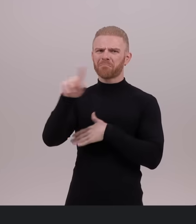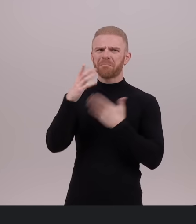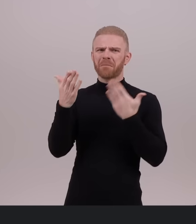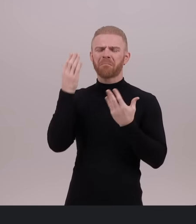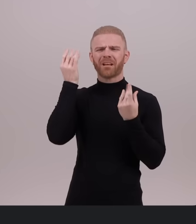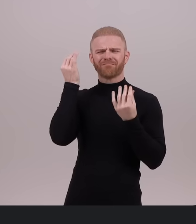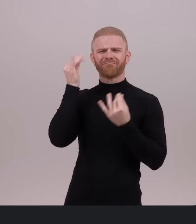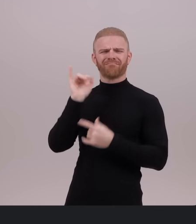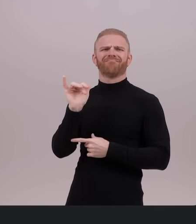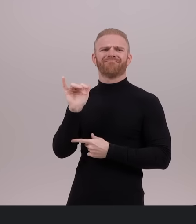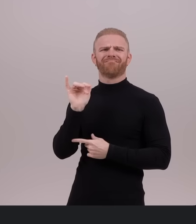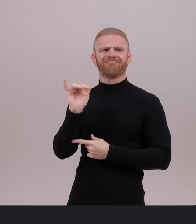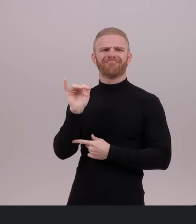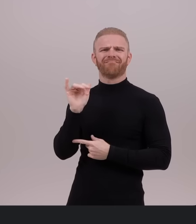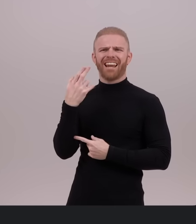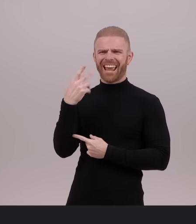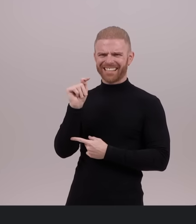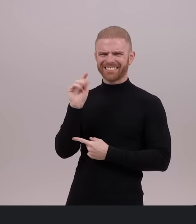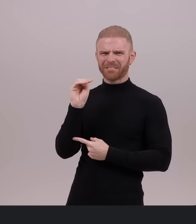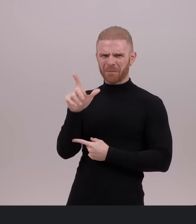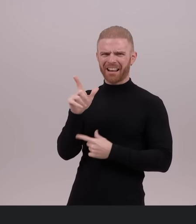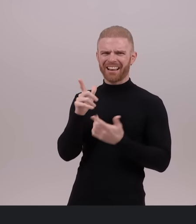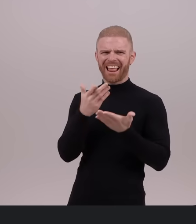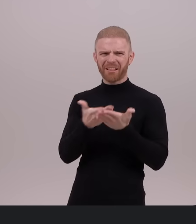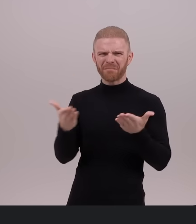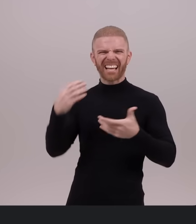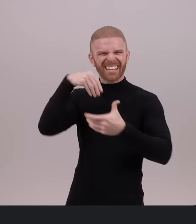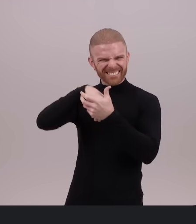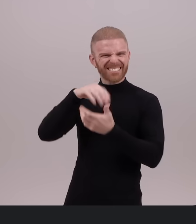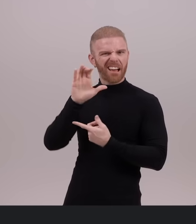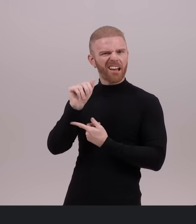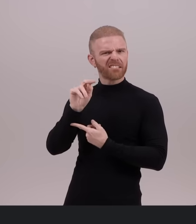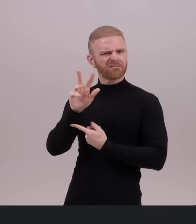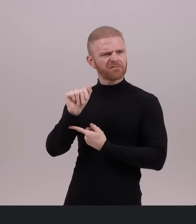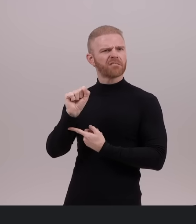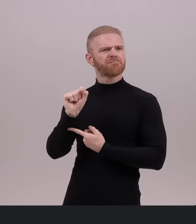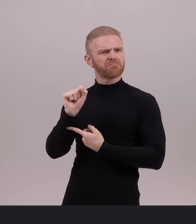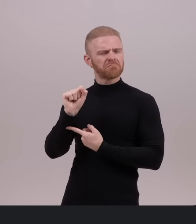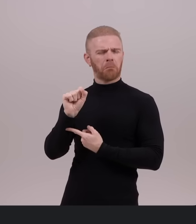thinking: HTML elements inside of a canvas? Well, that shouldn't be possible.